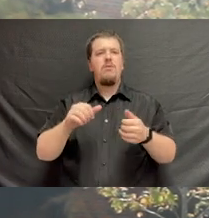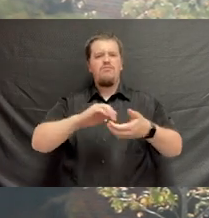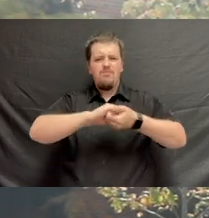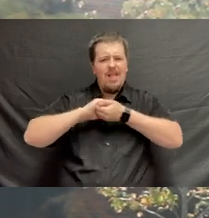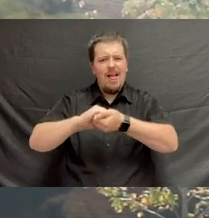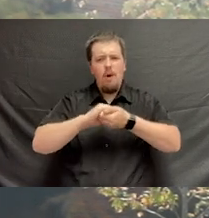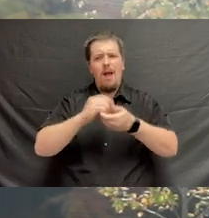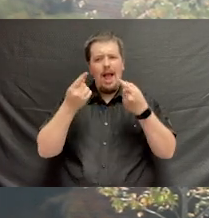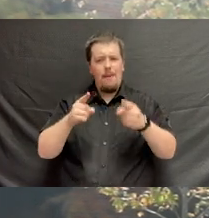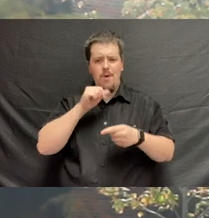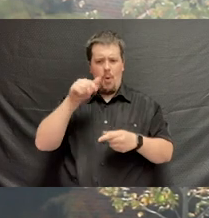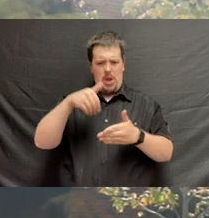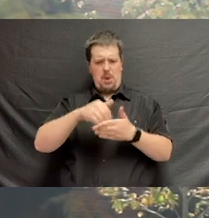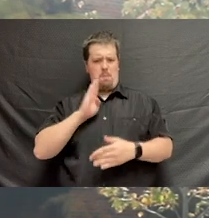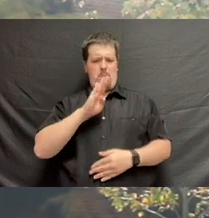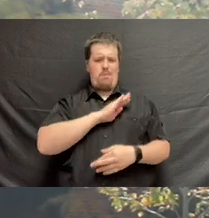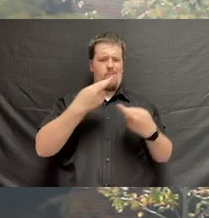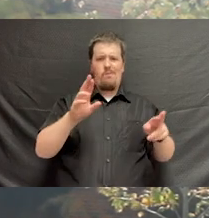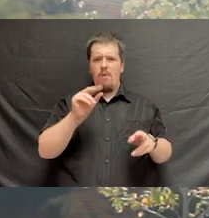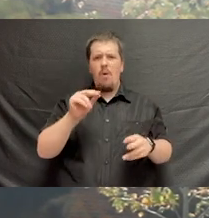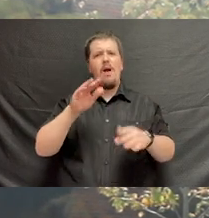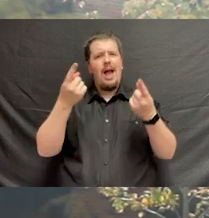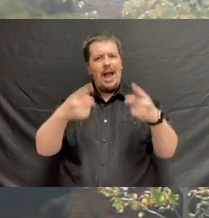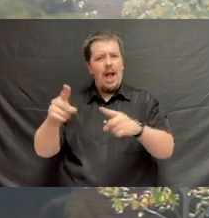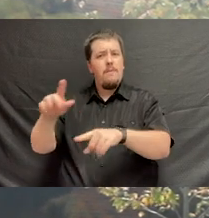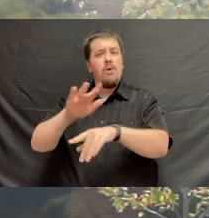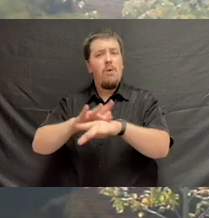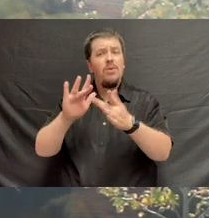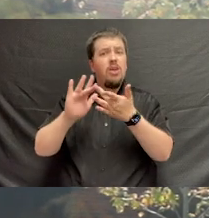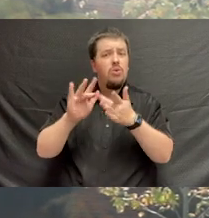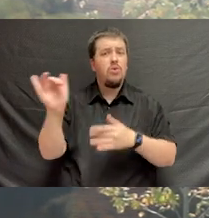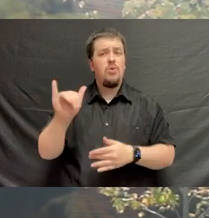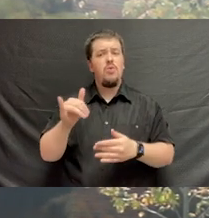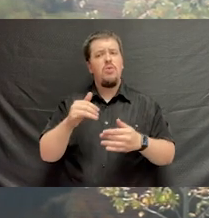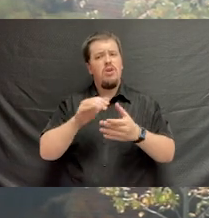happens beyond the boardroom. It happens virtually and I commend you for finishing strong